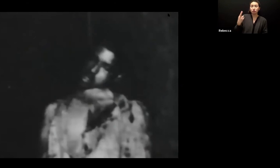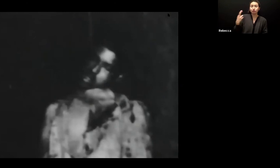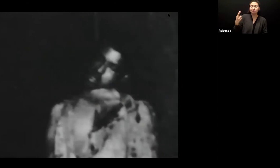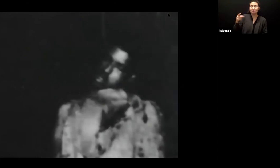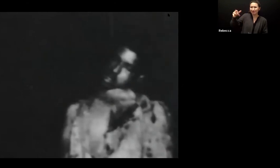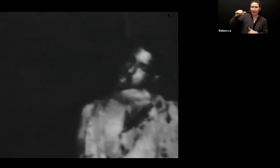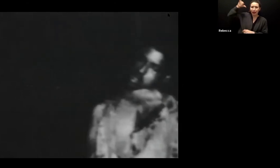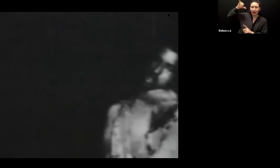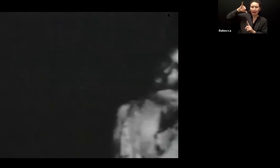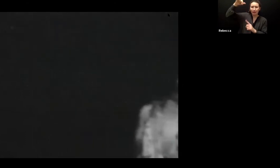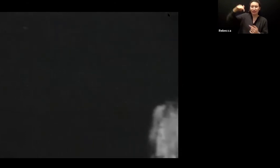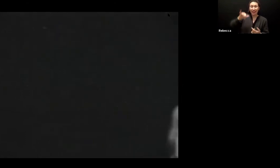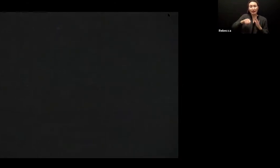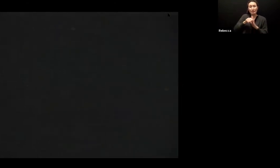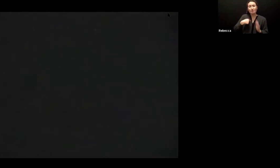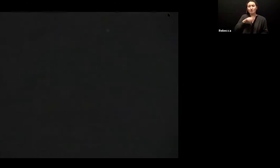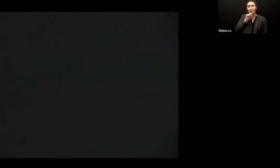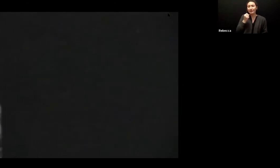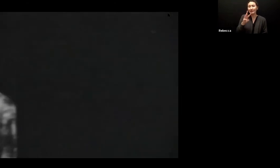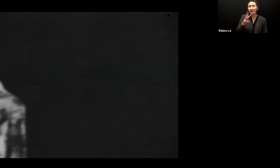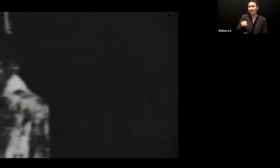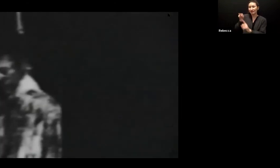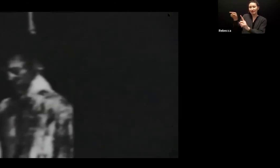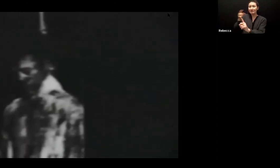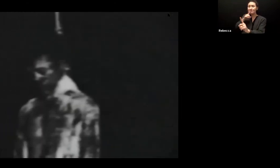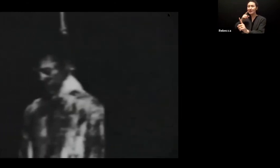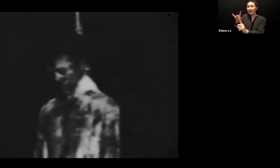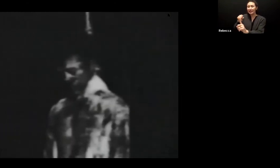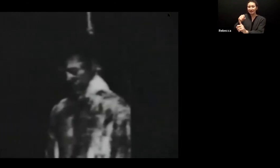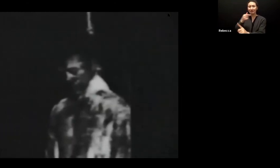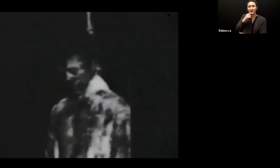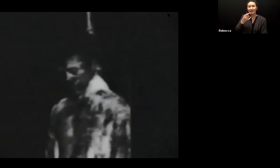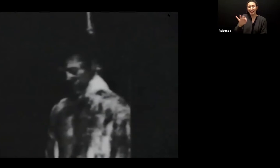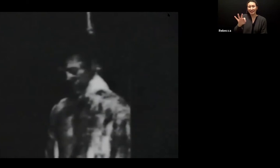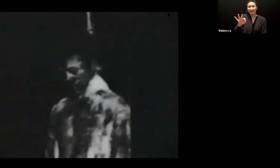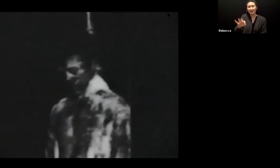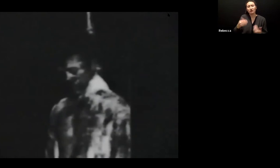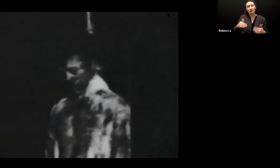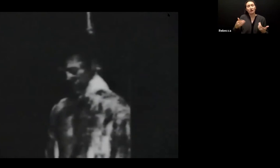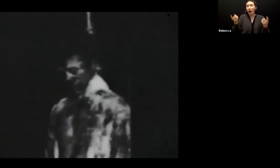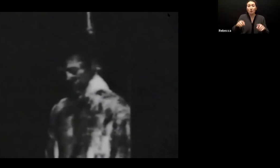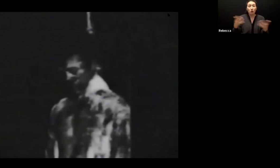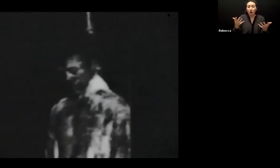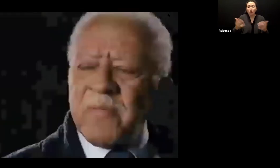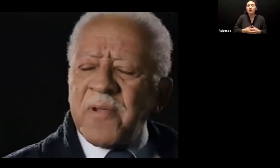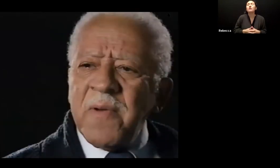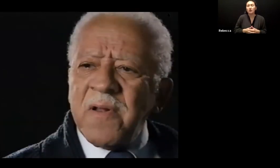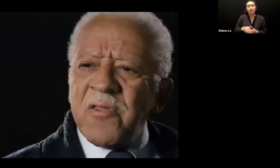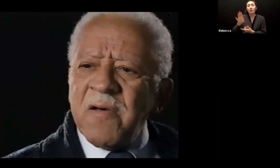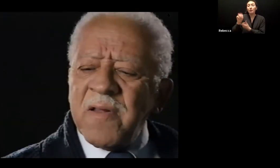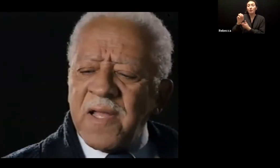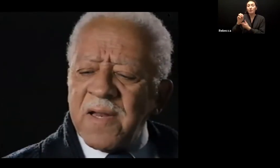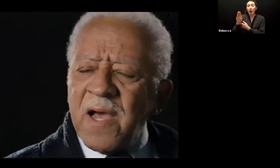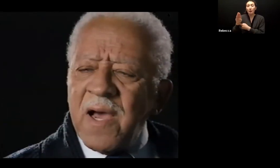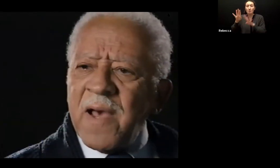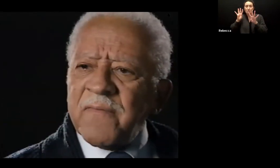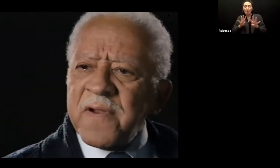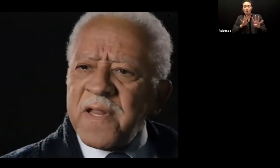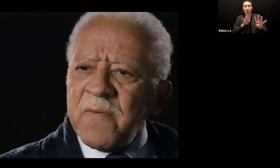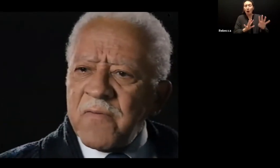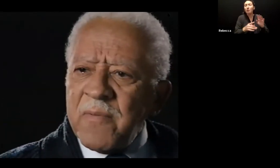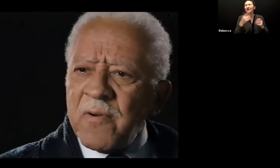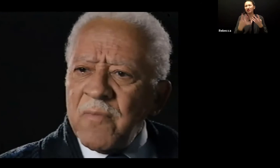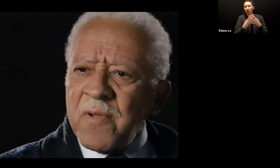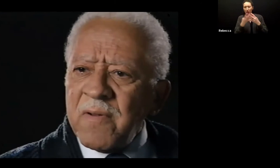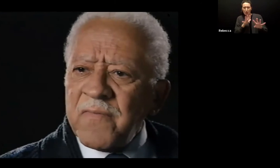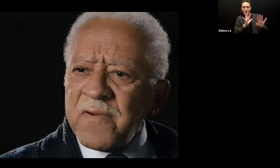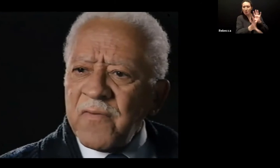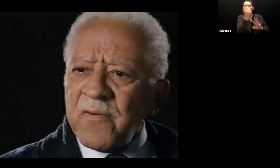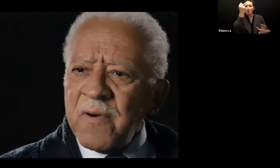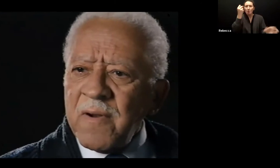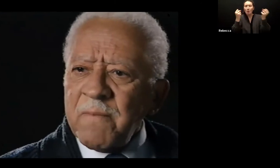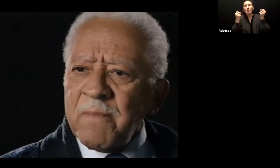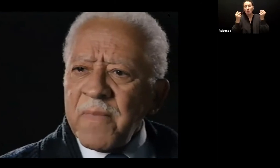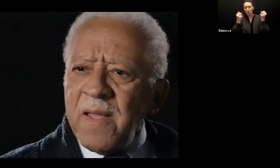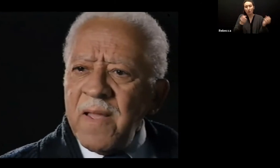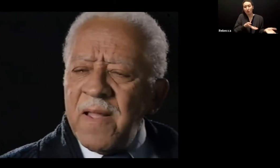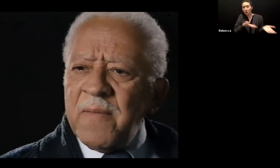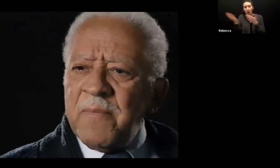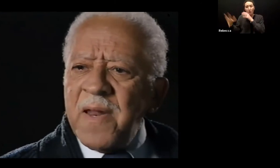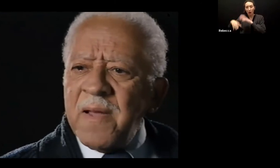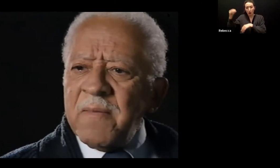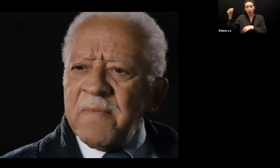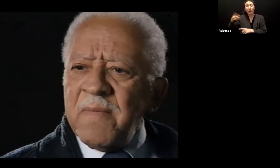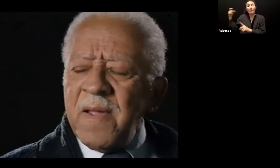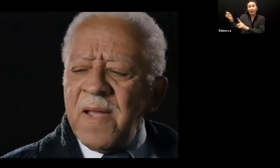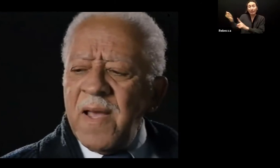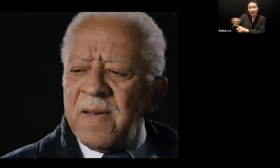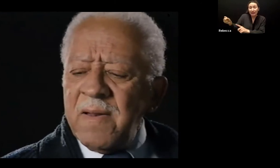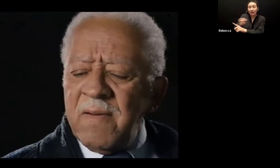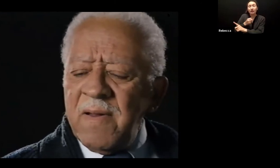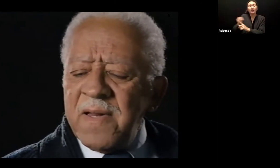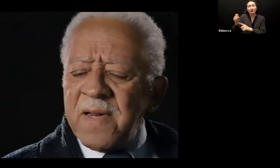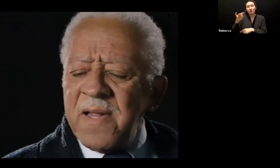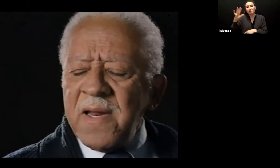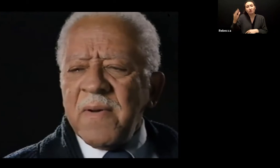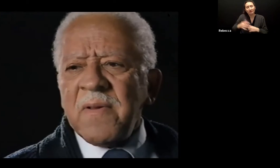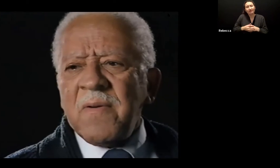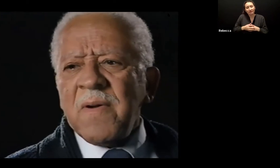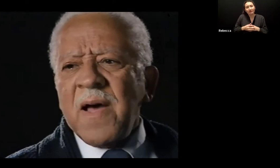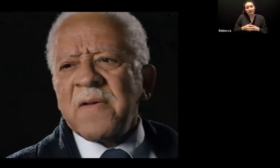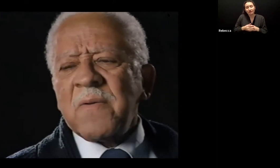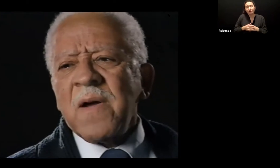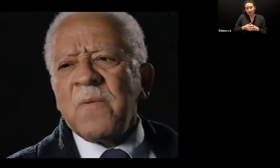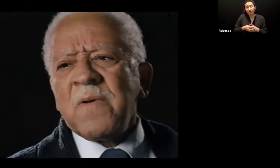in New Orleans... Strange fruit hanging